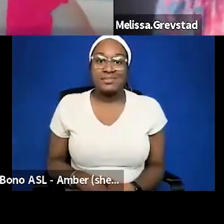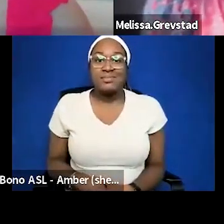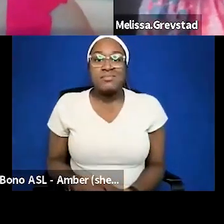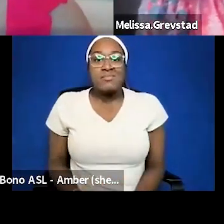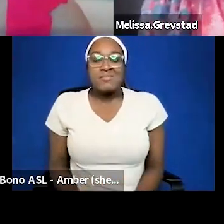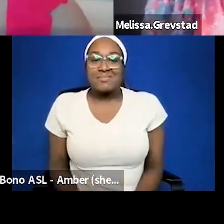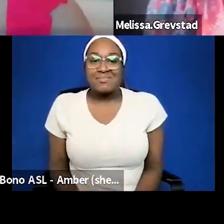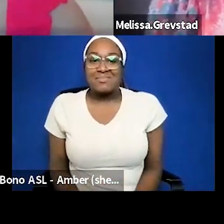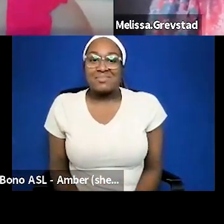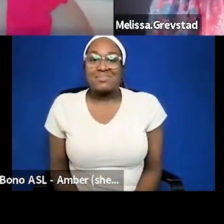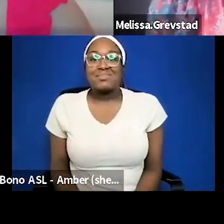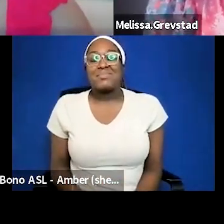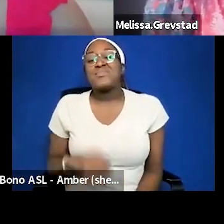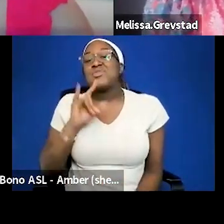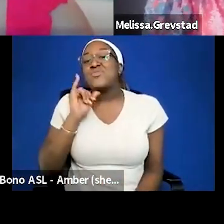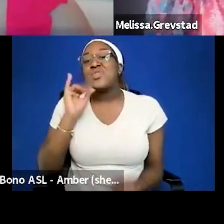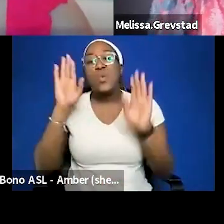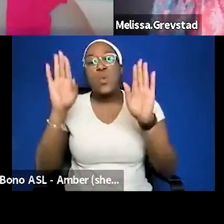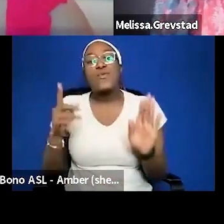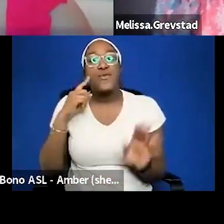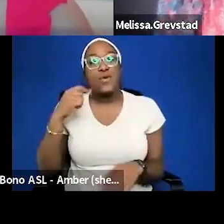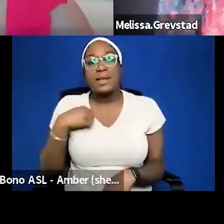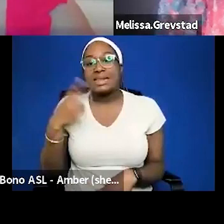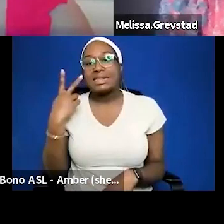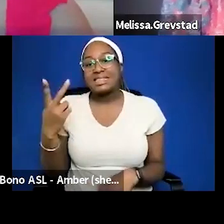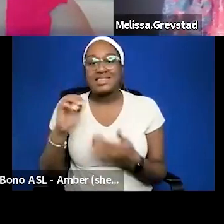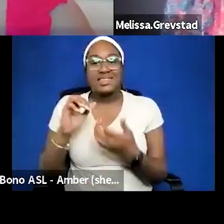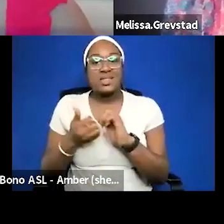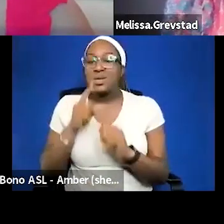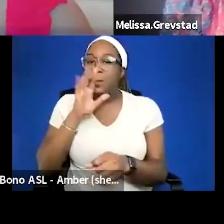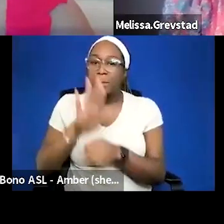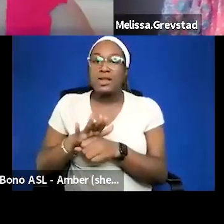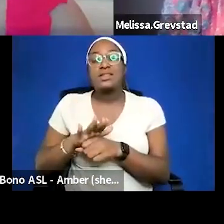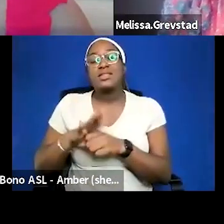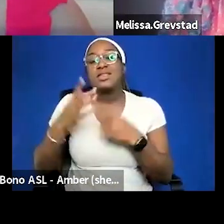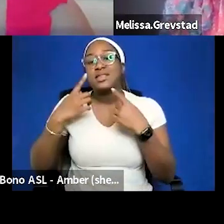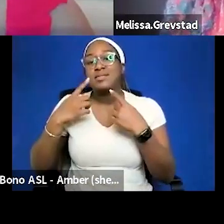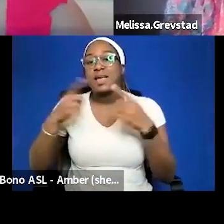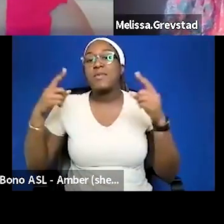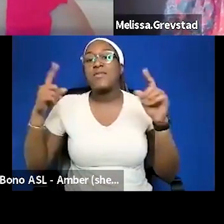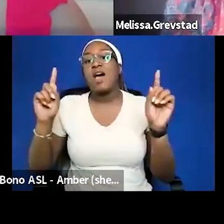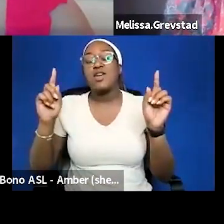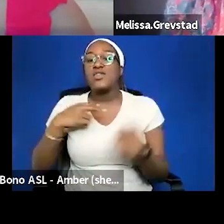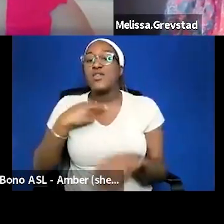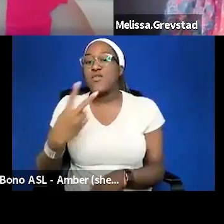So it's been really wonderful for me to see how committed they are to amplifying the voices of the people who are already doing this work.